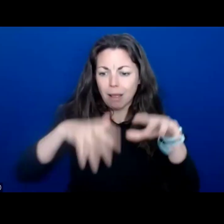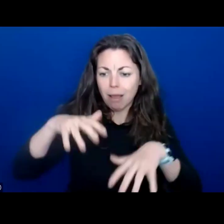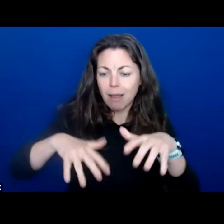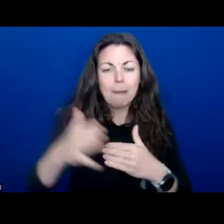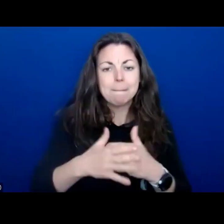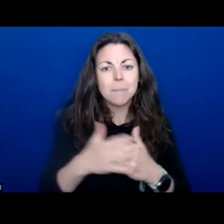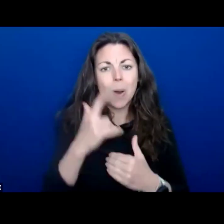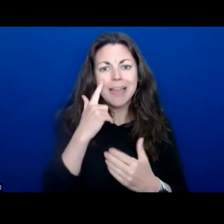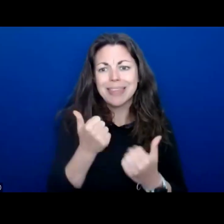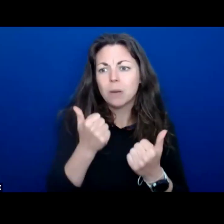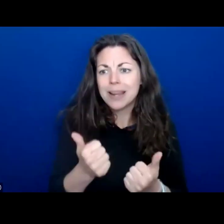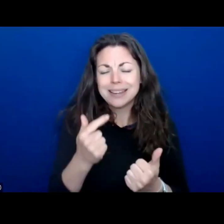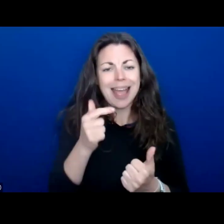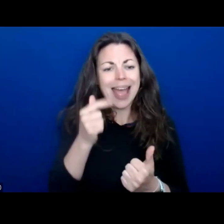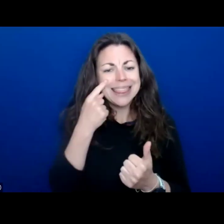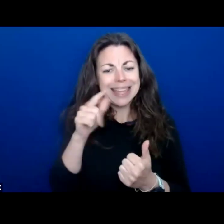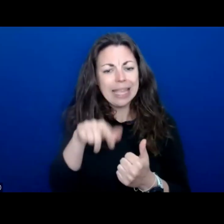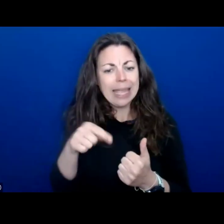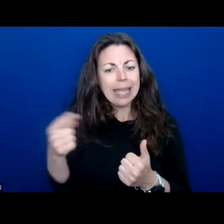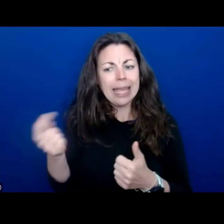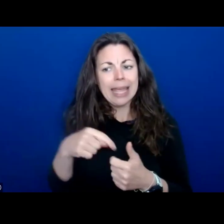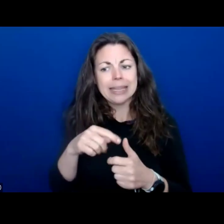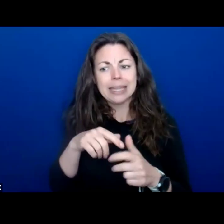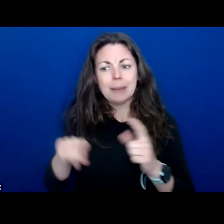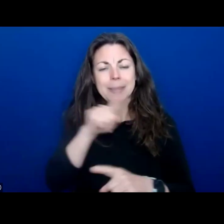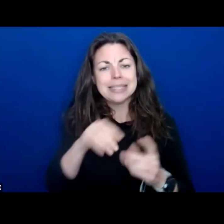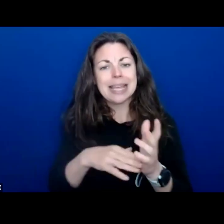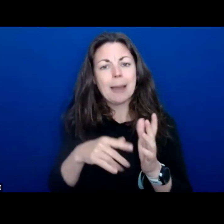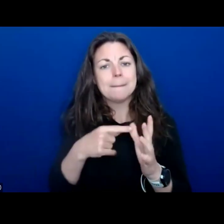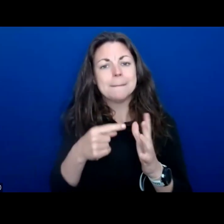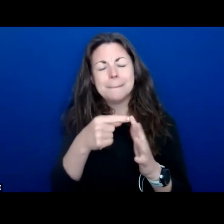got Meta on the call, who works with Disabled Students UK, and I know that